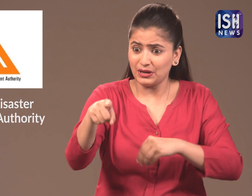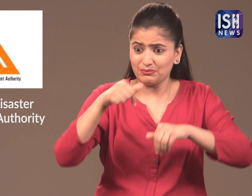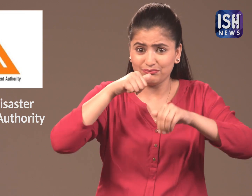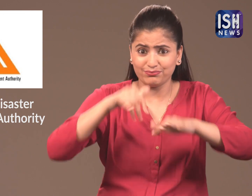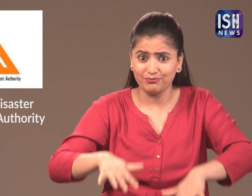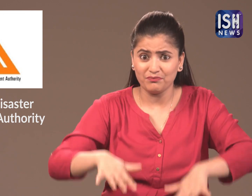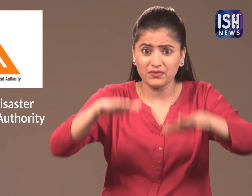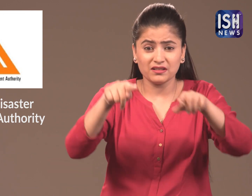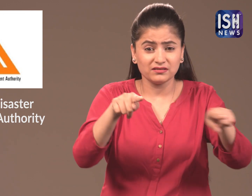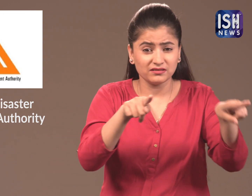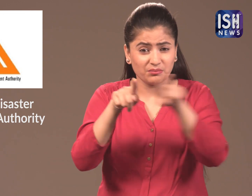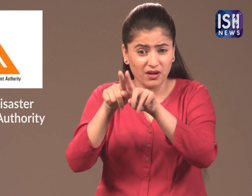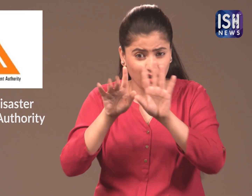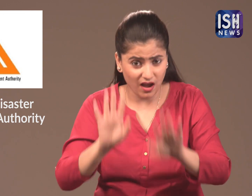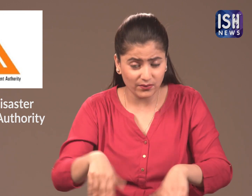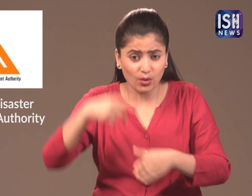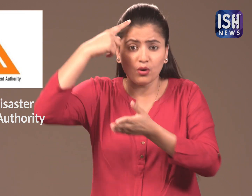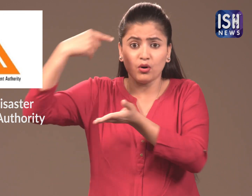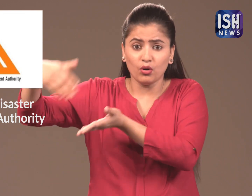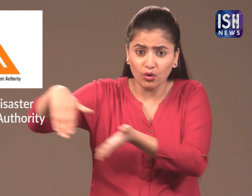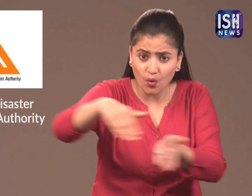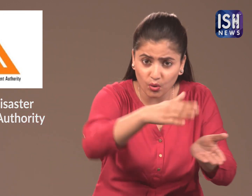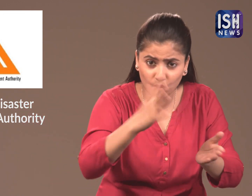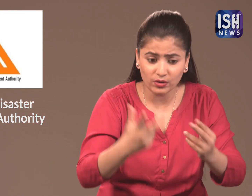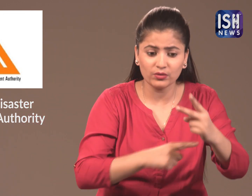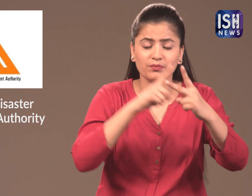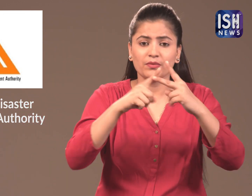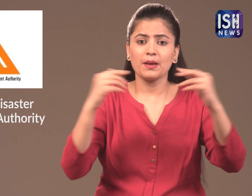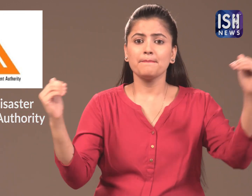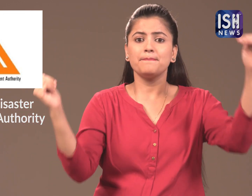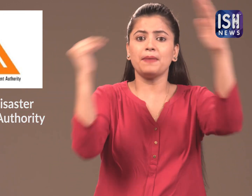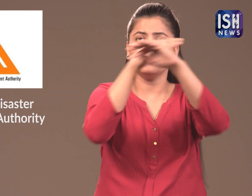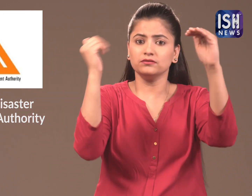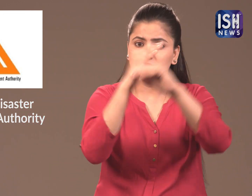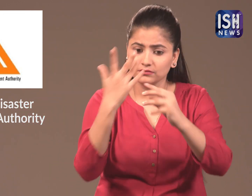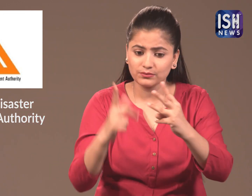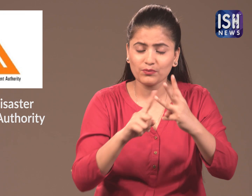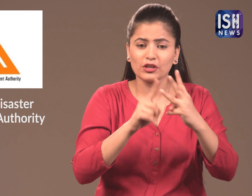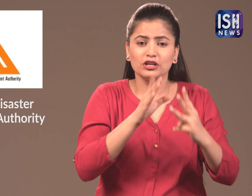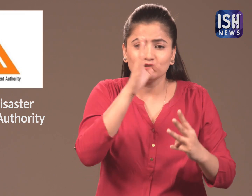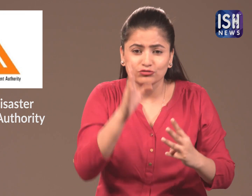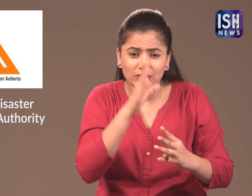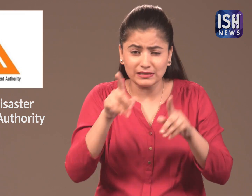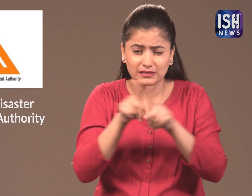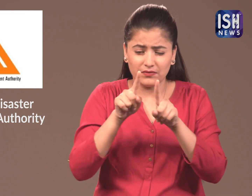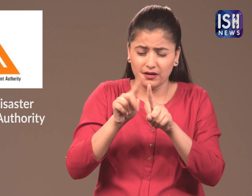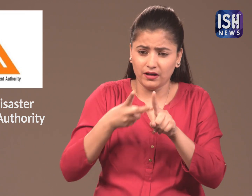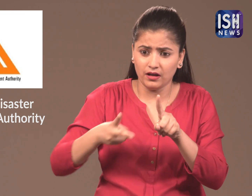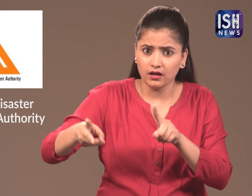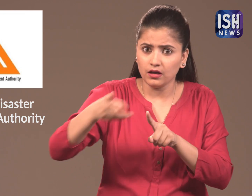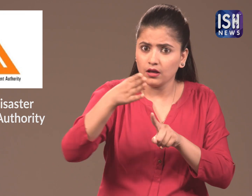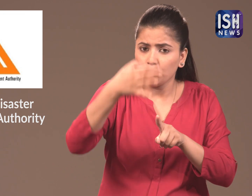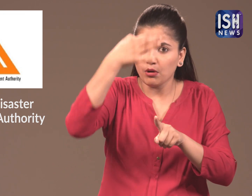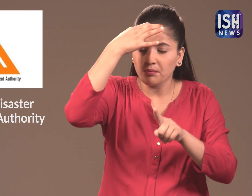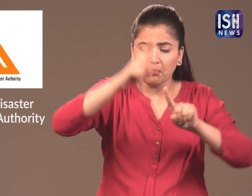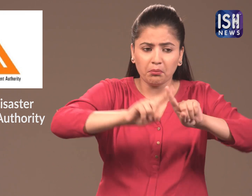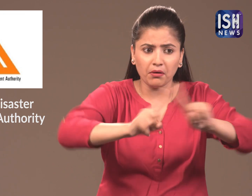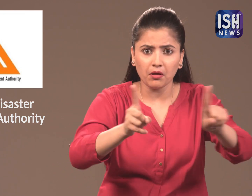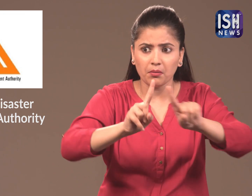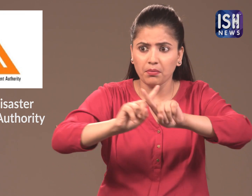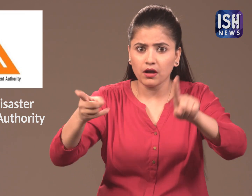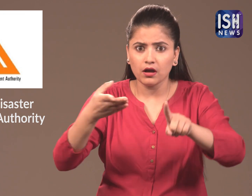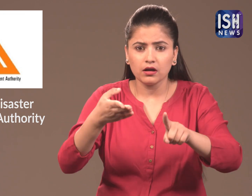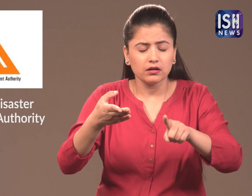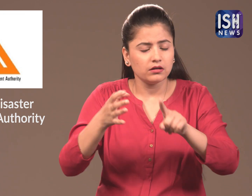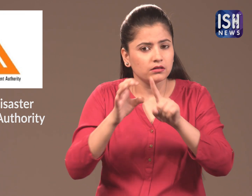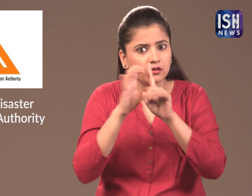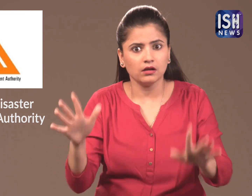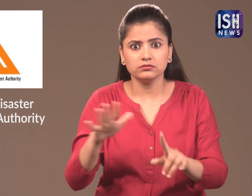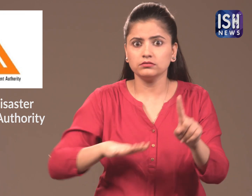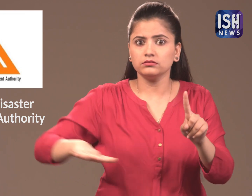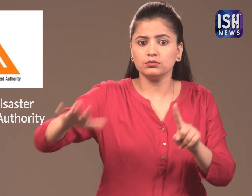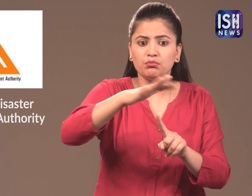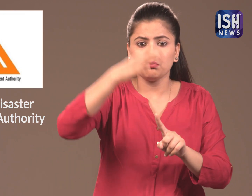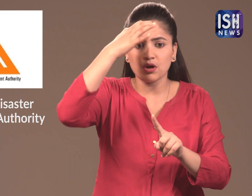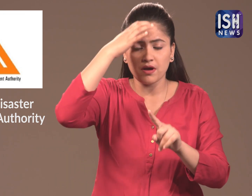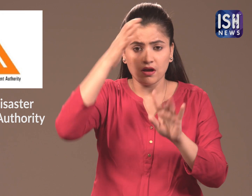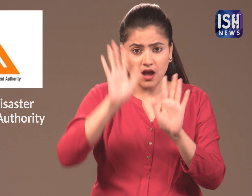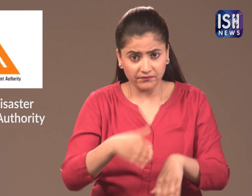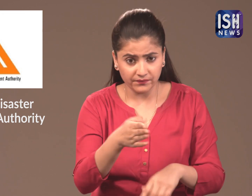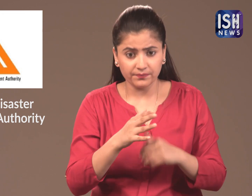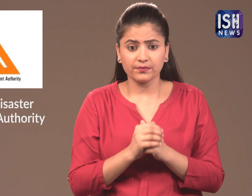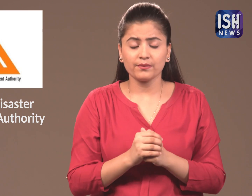roads, bridges, railways, etc. have been damaged at various places.